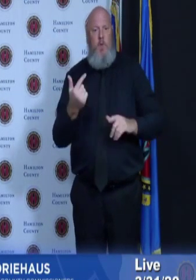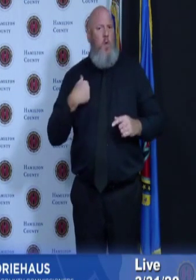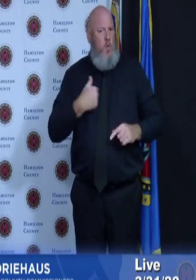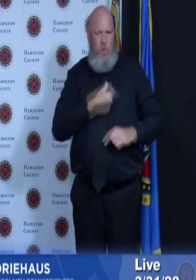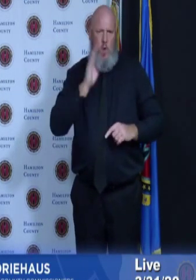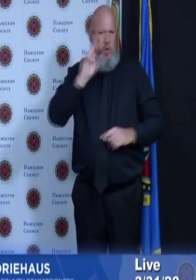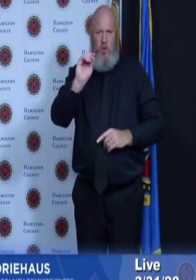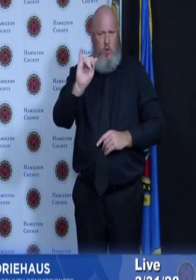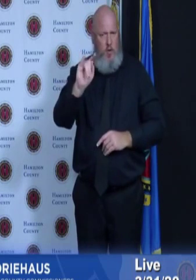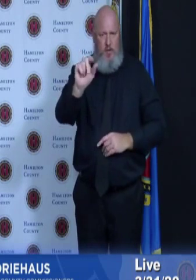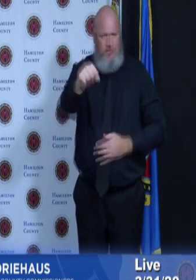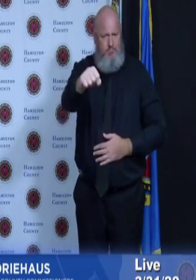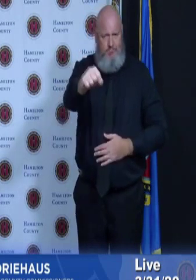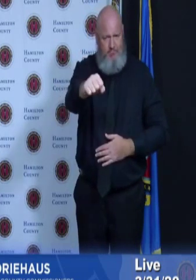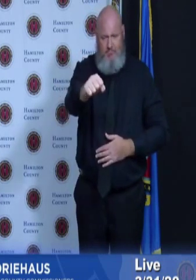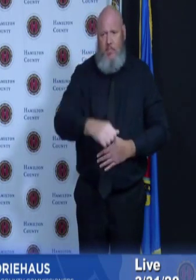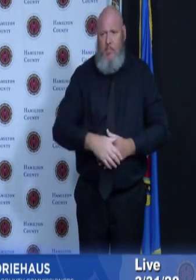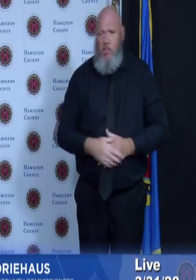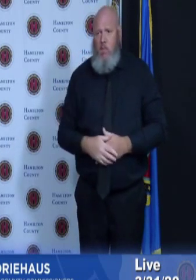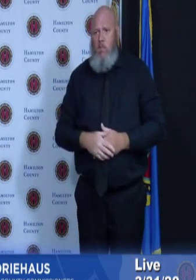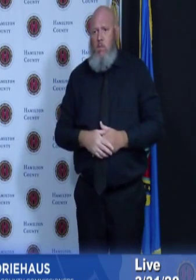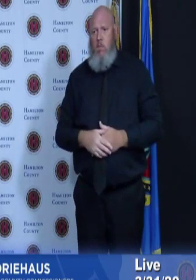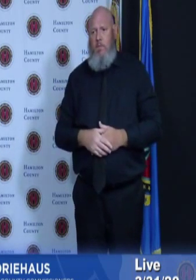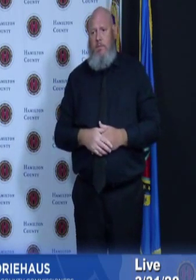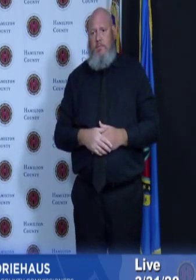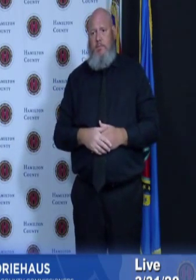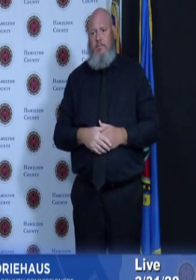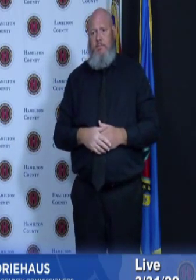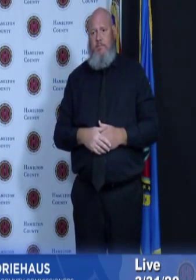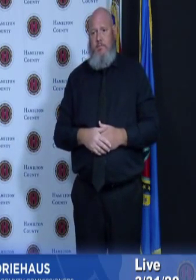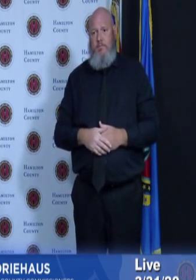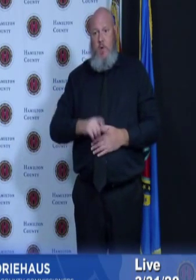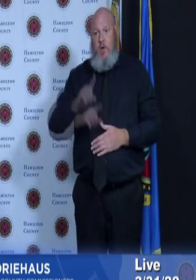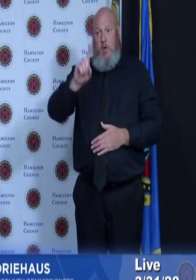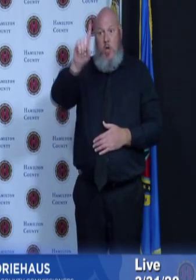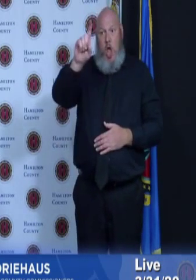have to take action at the county we know that just like the city did but